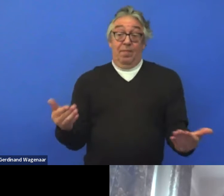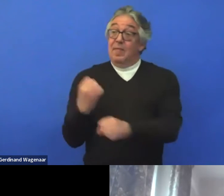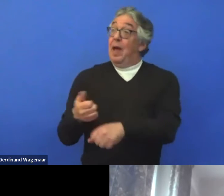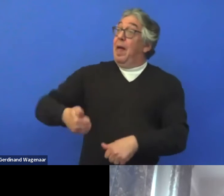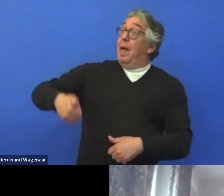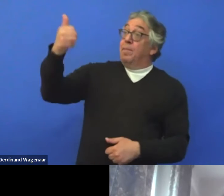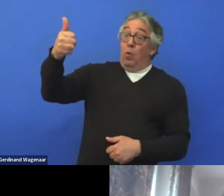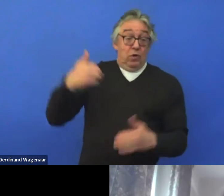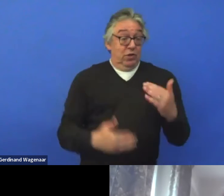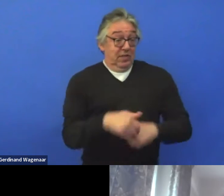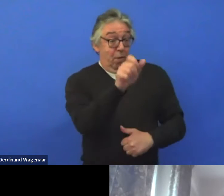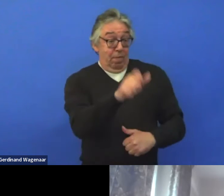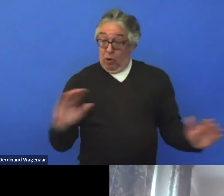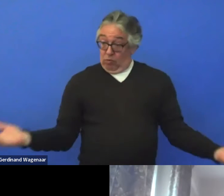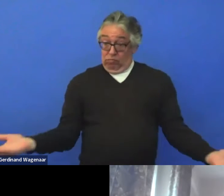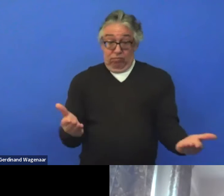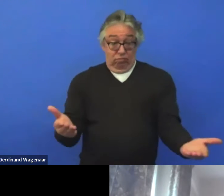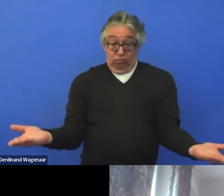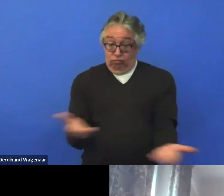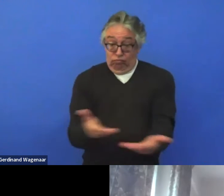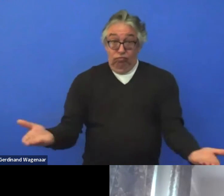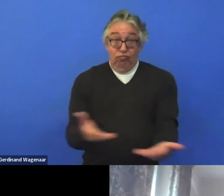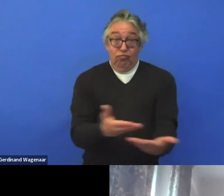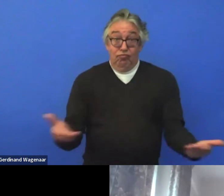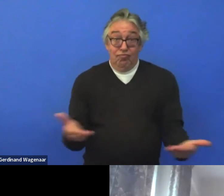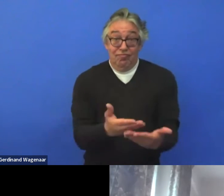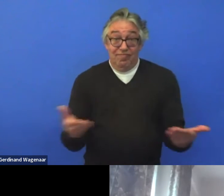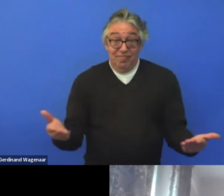And the final words for the session, there is a lot of work to be done.